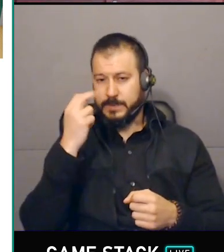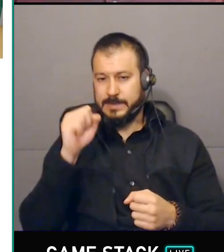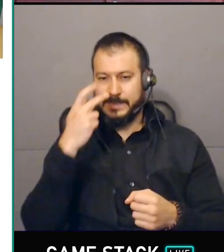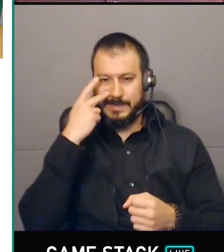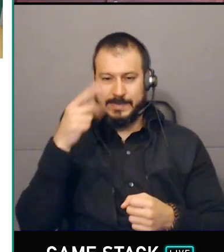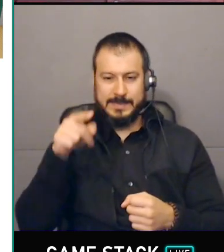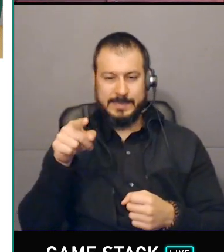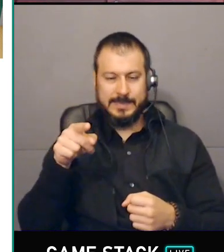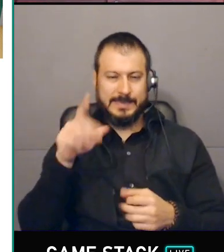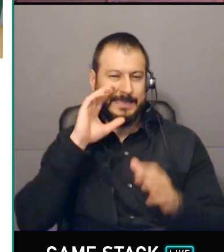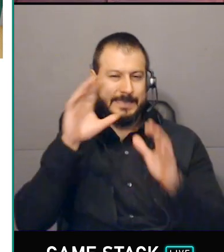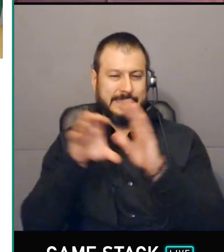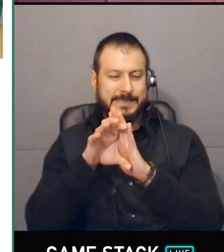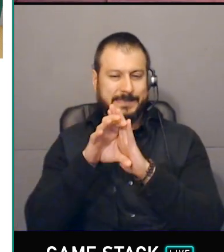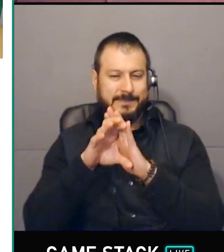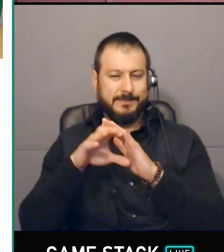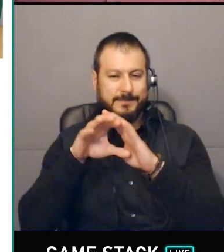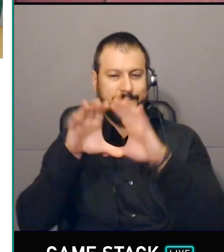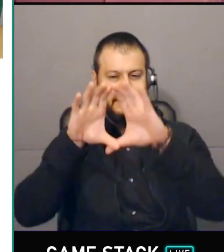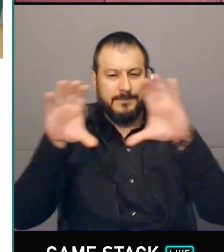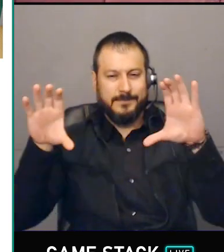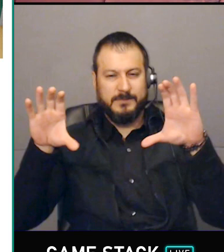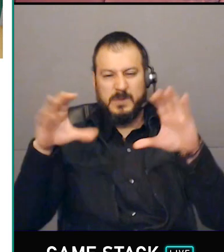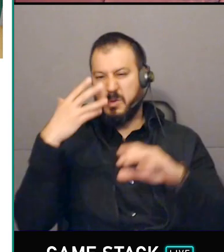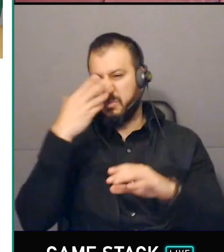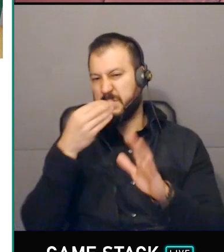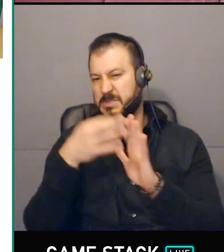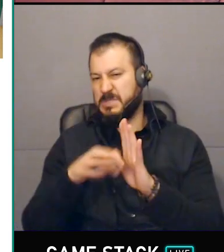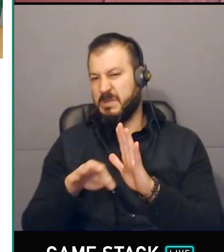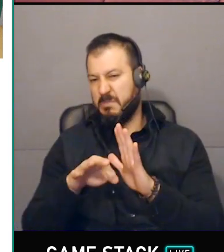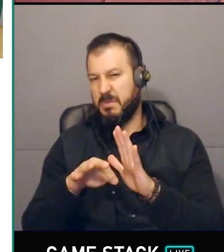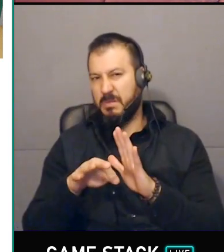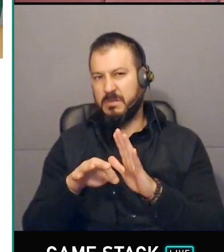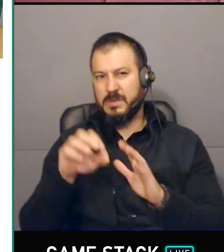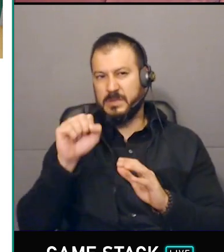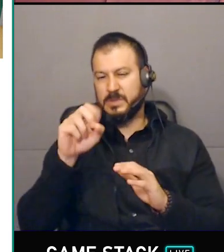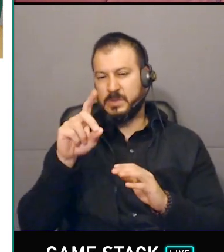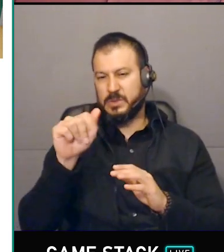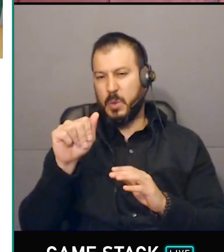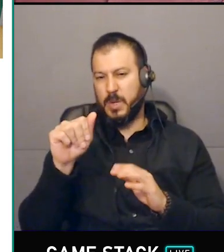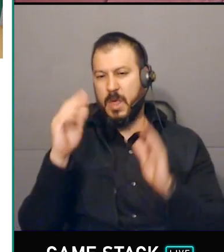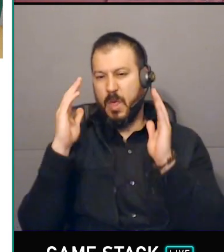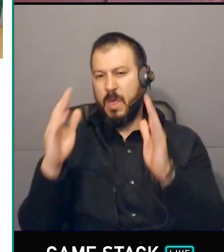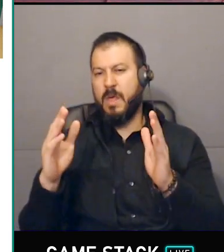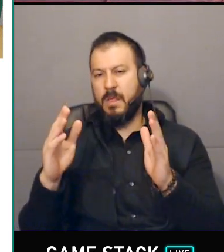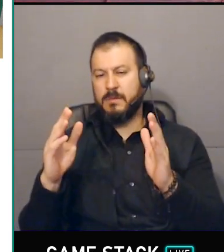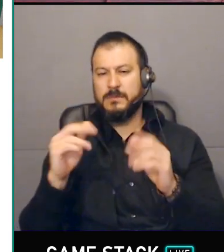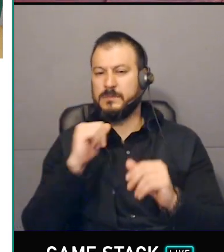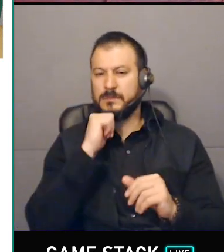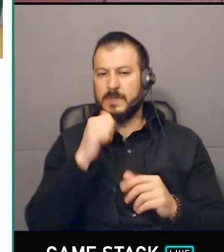in this scene up here. This is a fairly simple scene, Soda Hall, It's not interesting materials,